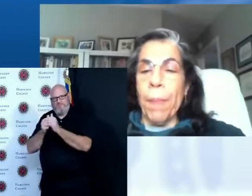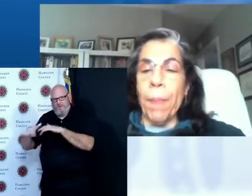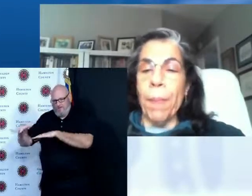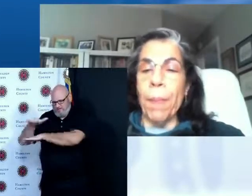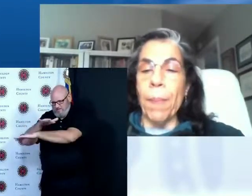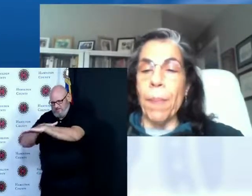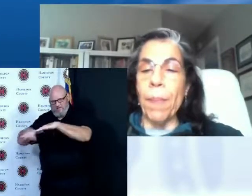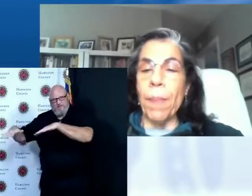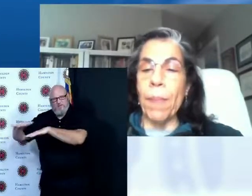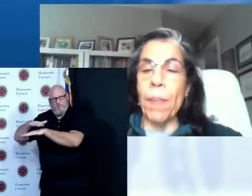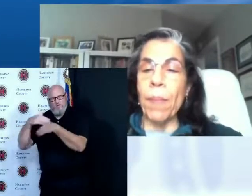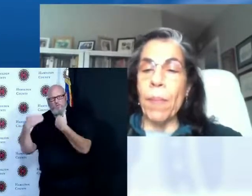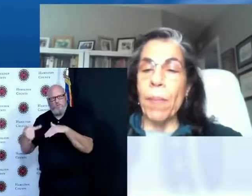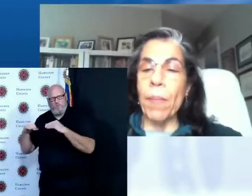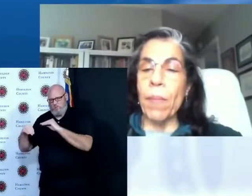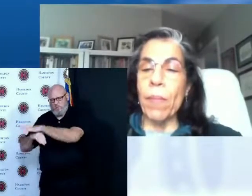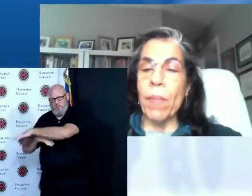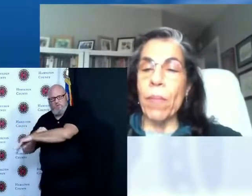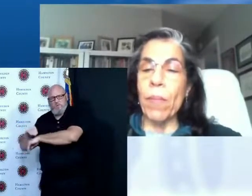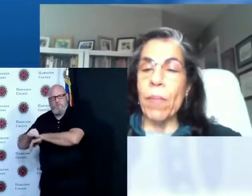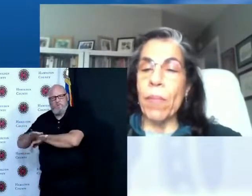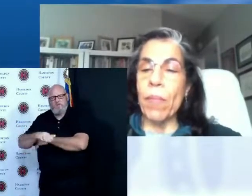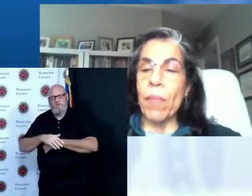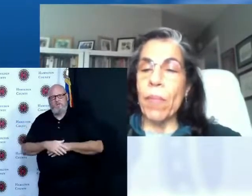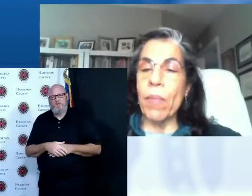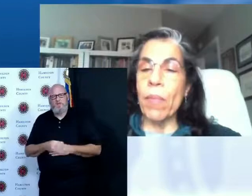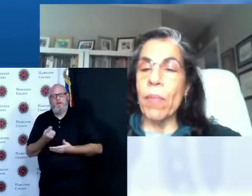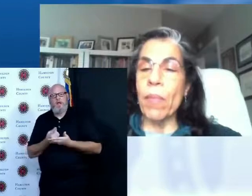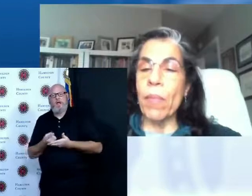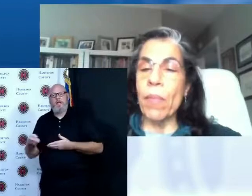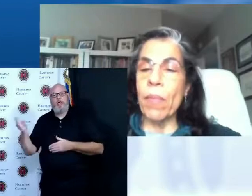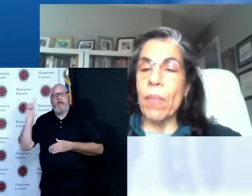a nursing home executive last week and he was indicating throughout the pandemic they would